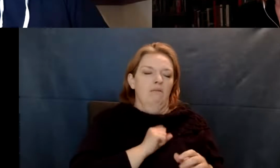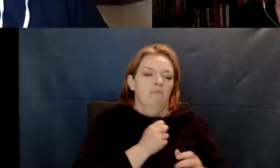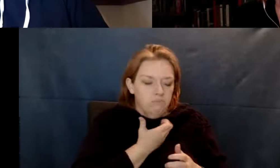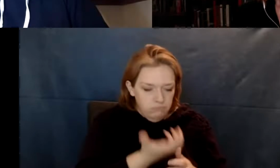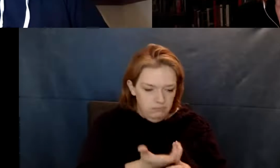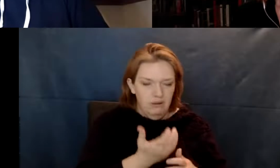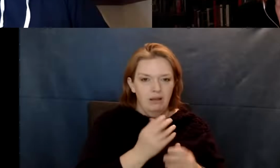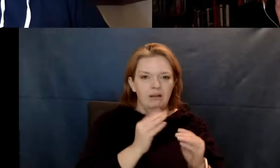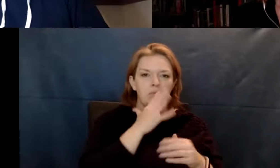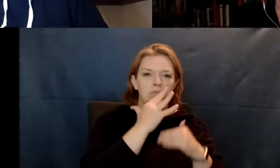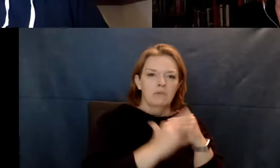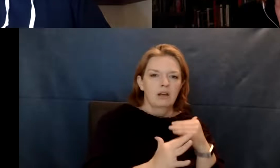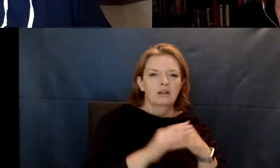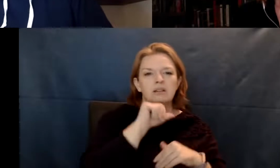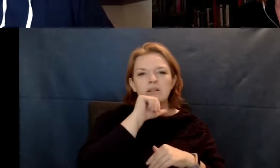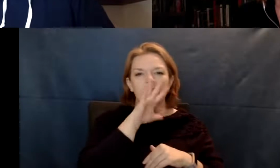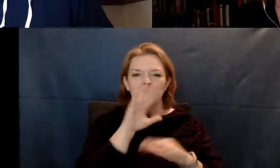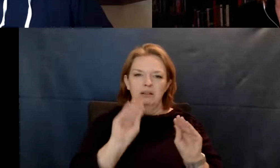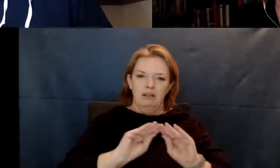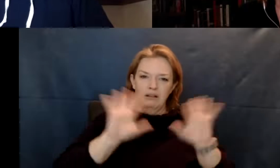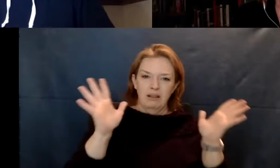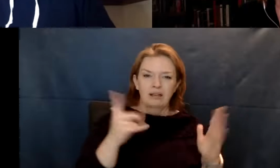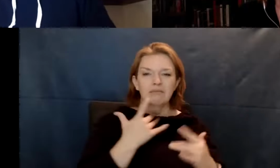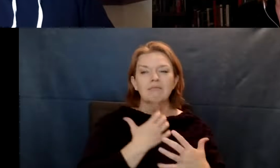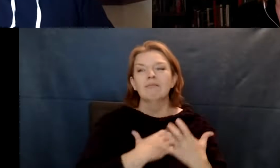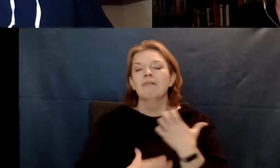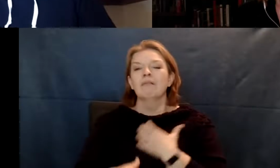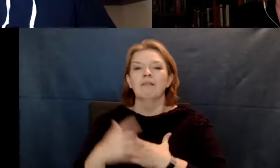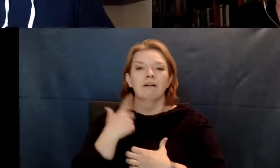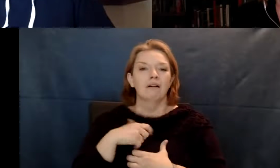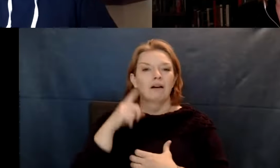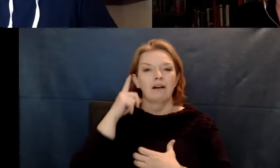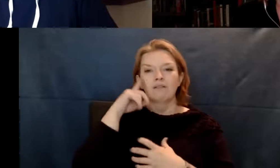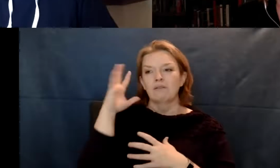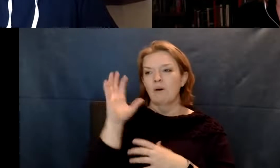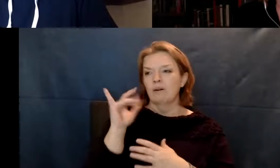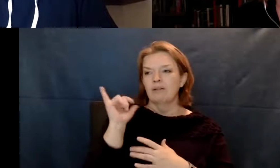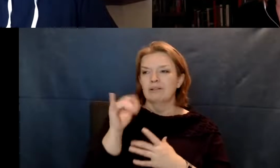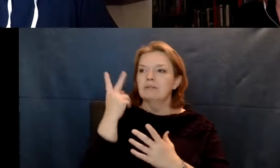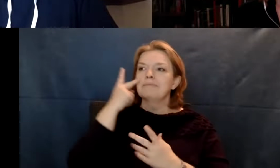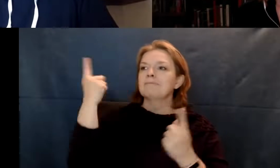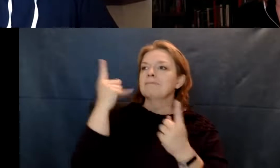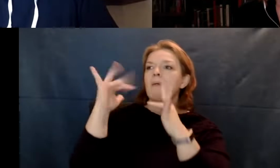hungry for ruins of an afternoon of anything